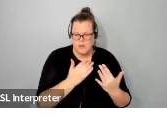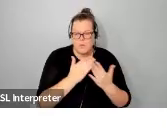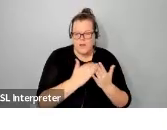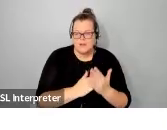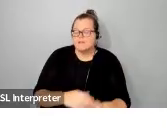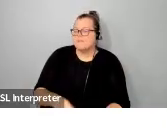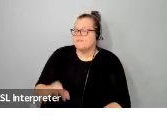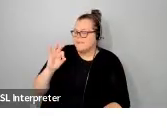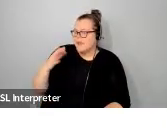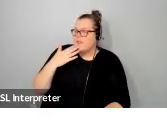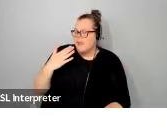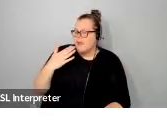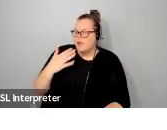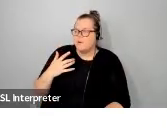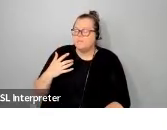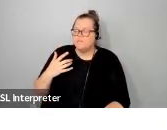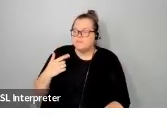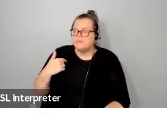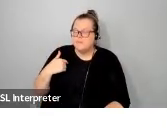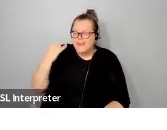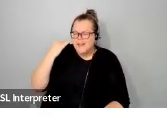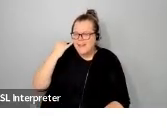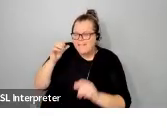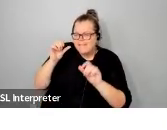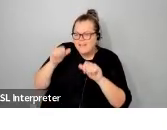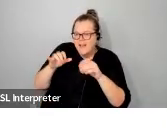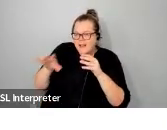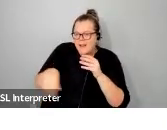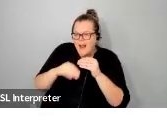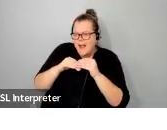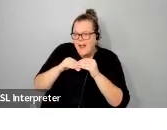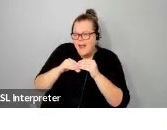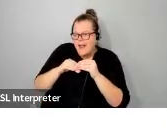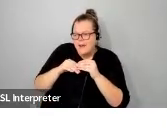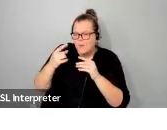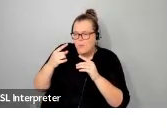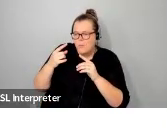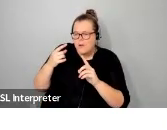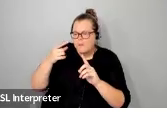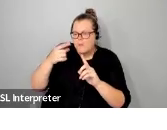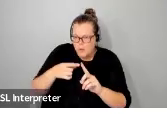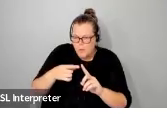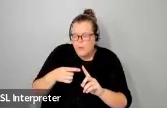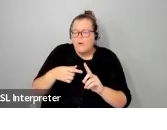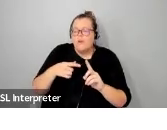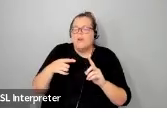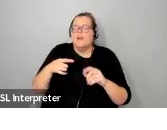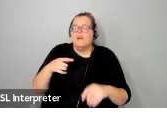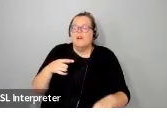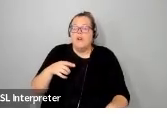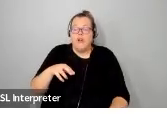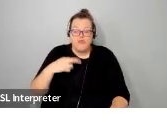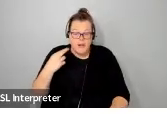Thank you. And to if I can just put sort of a point on, on what you just said. I mean, the risk would be that we reserve